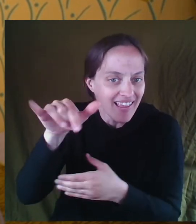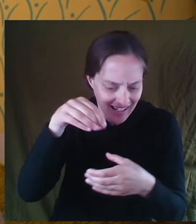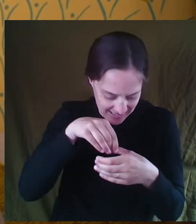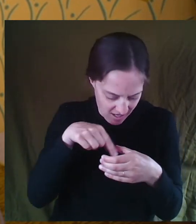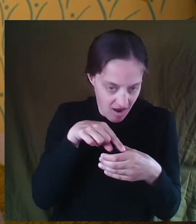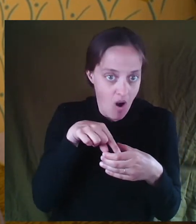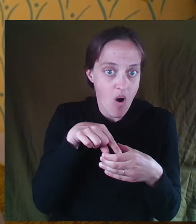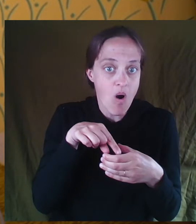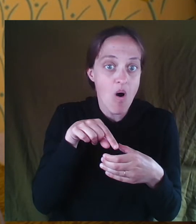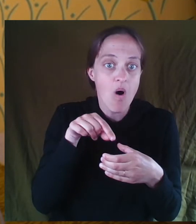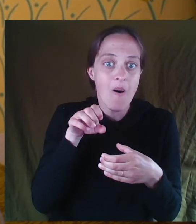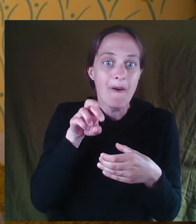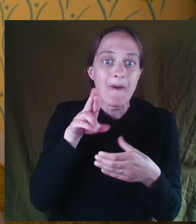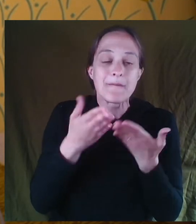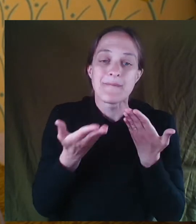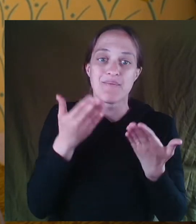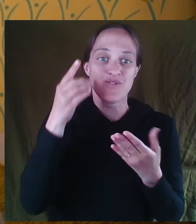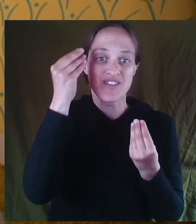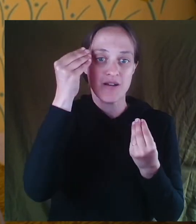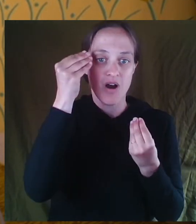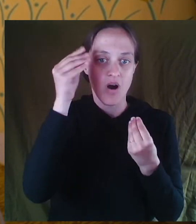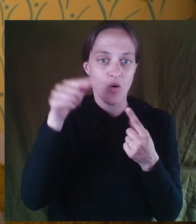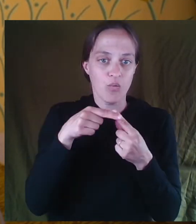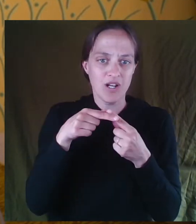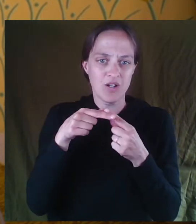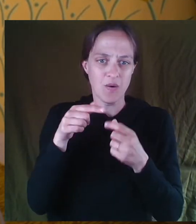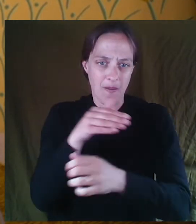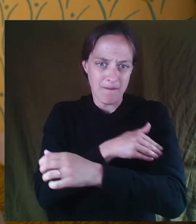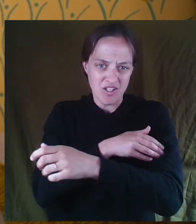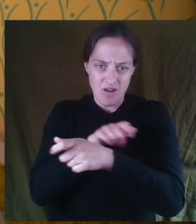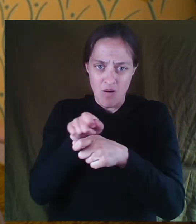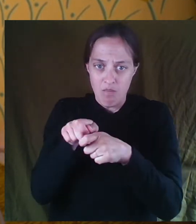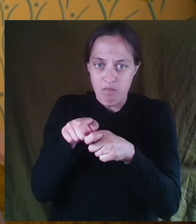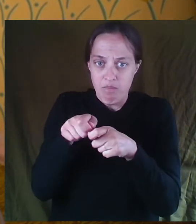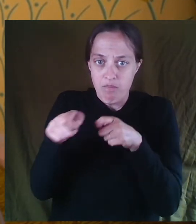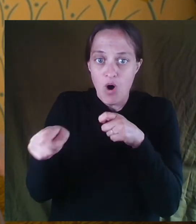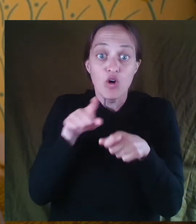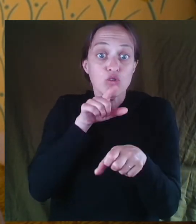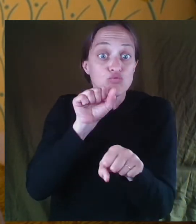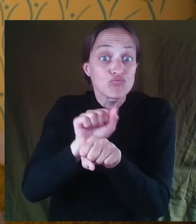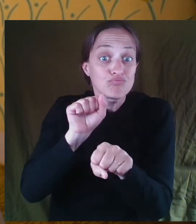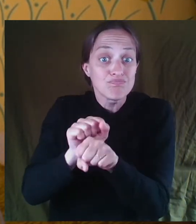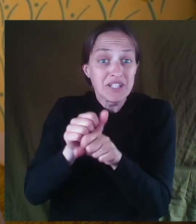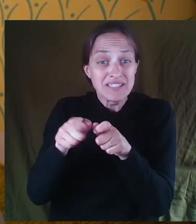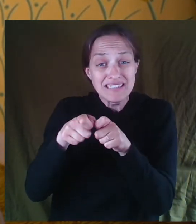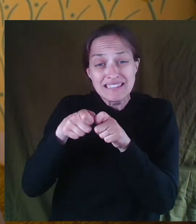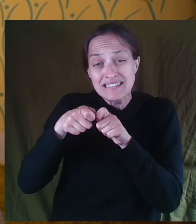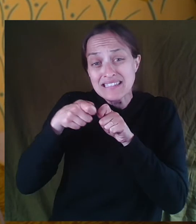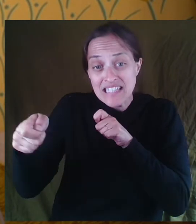or maybe you were thinking about how when you pull a muscle, it's actually tearing the muscle,